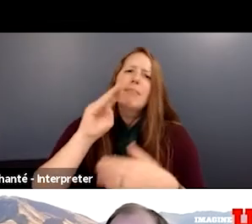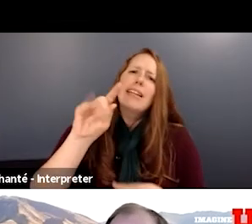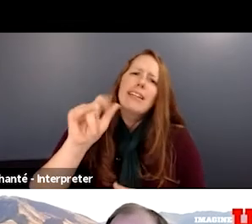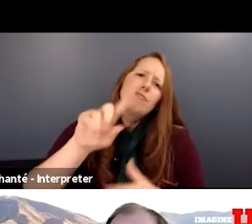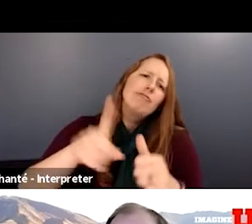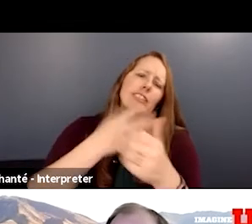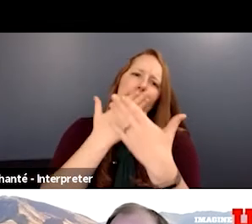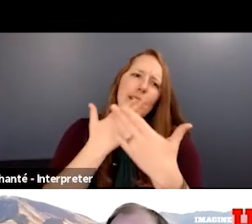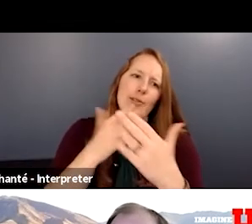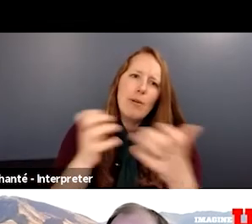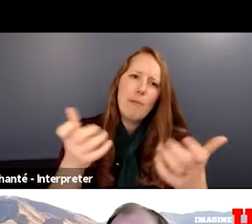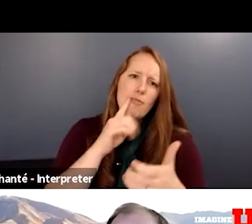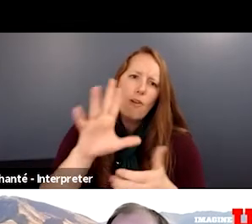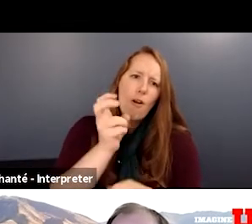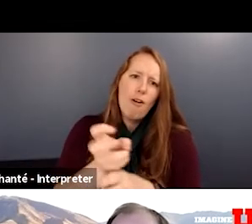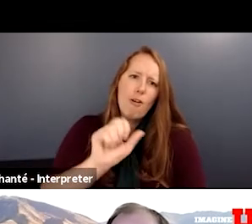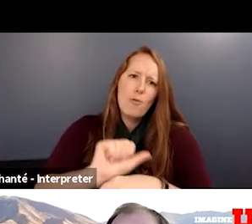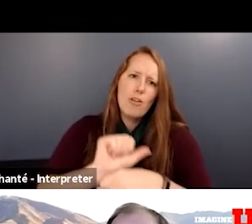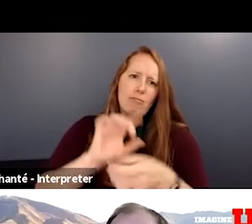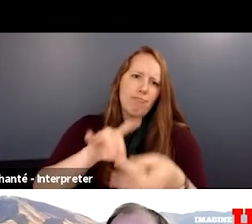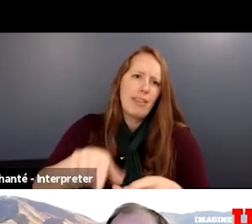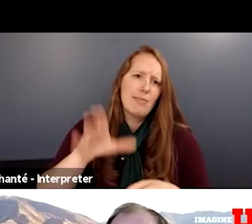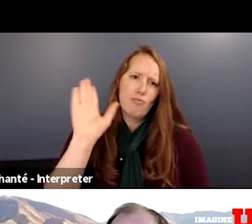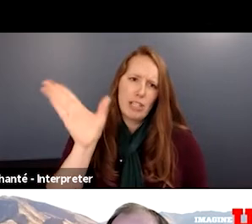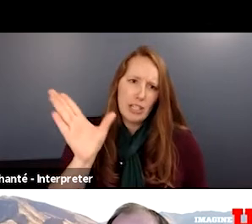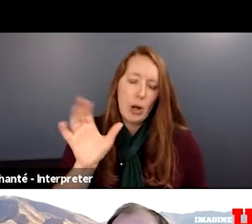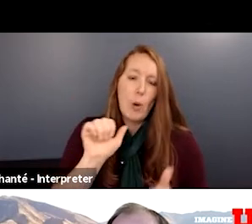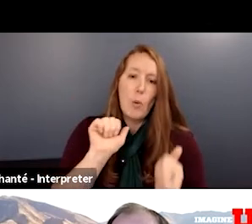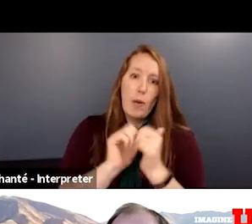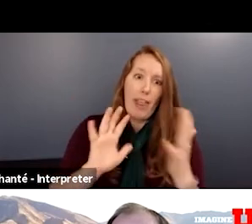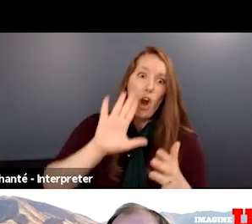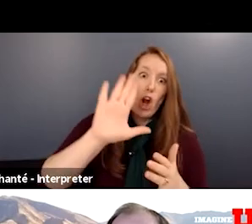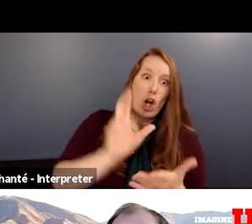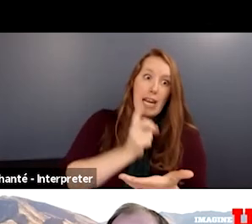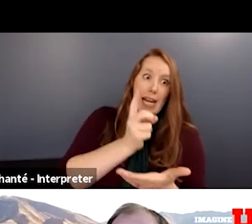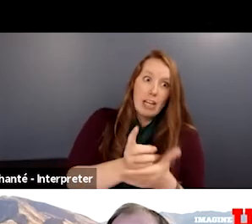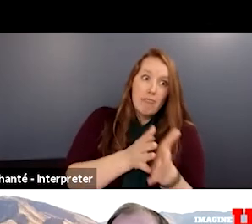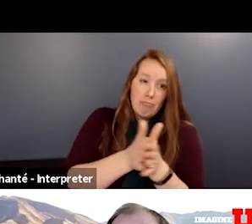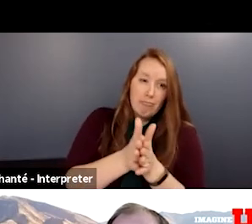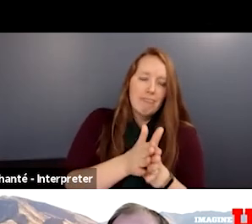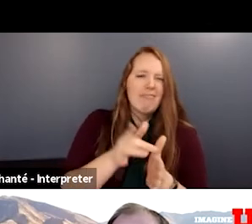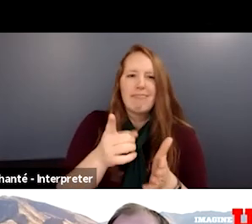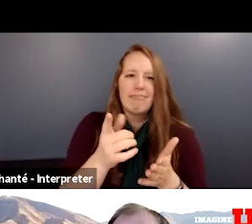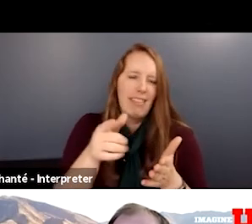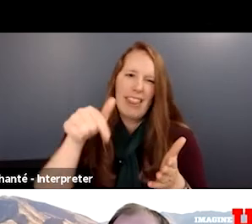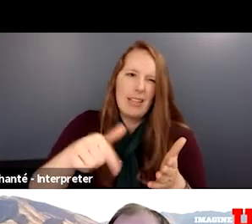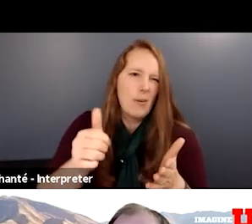Without her dedication, this wouldn't have been possible, so special kudos to Melinda.